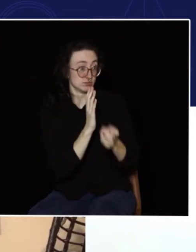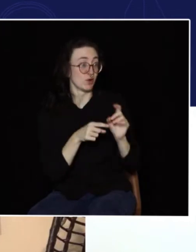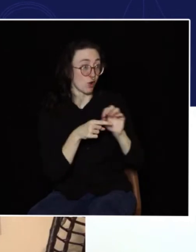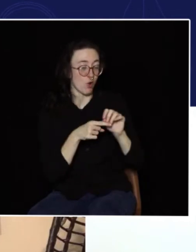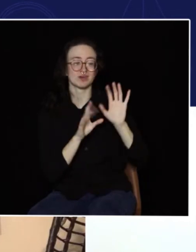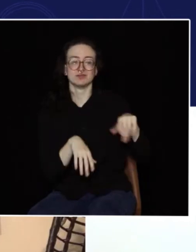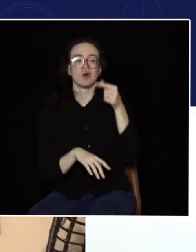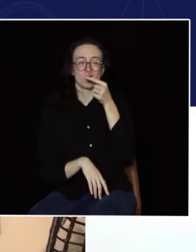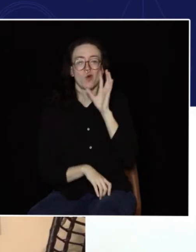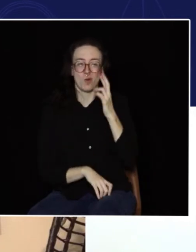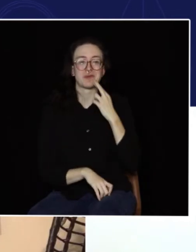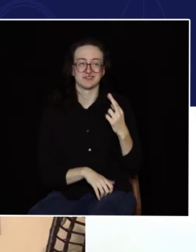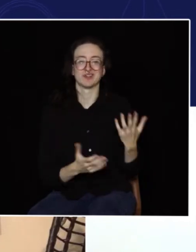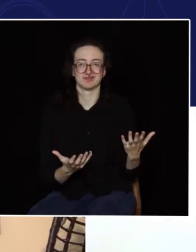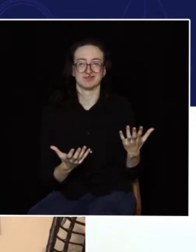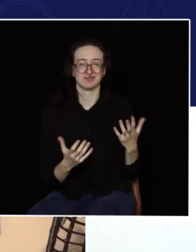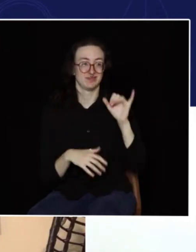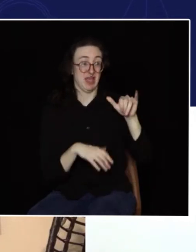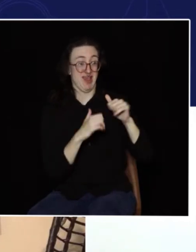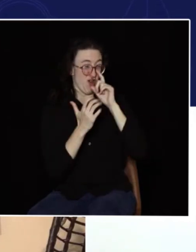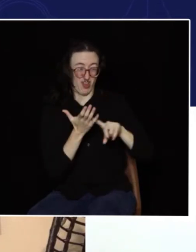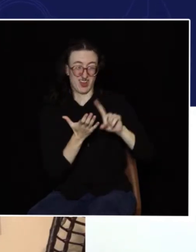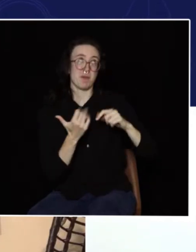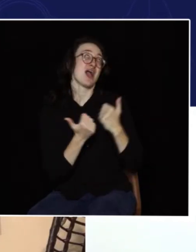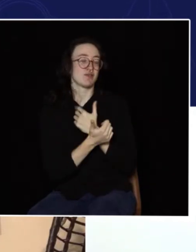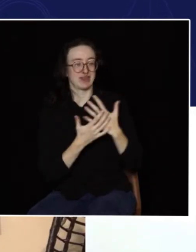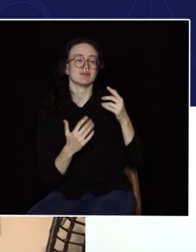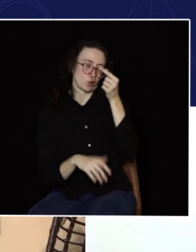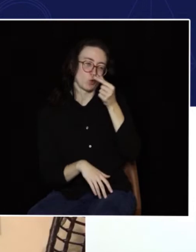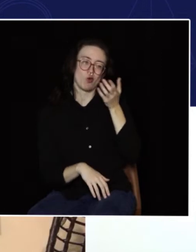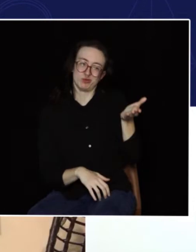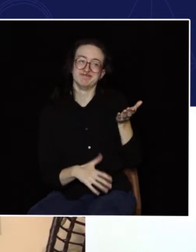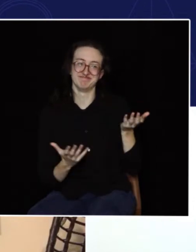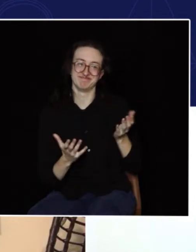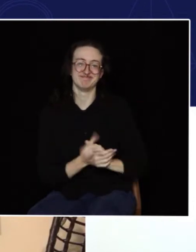That's -- you will learn how to look up everything. Google will be your friend. [BOTH LAUGH]